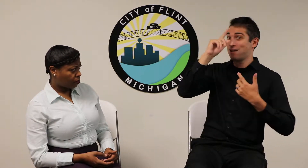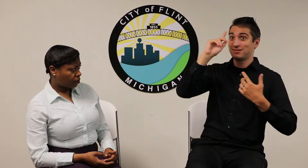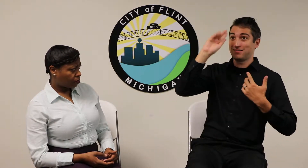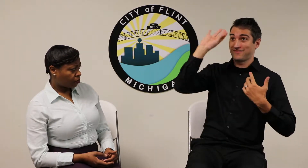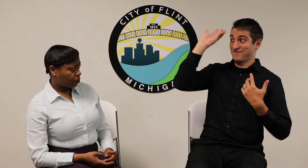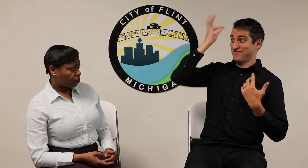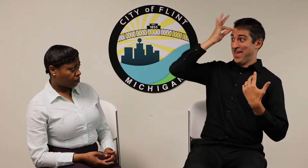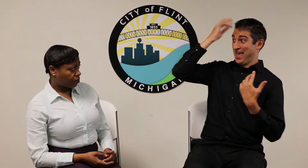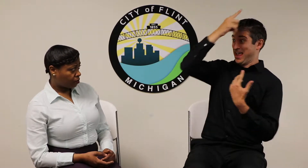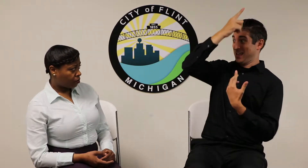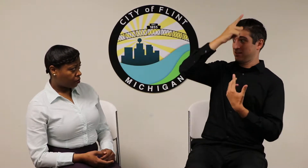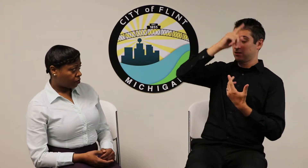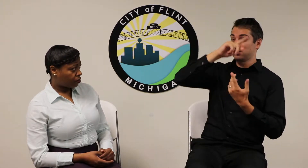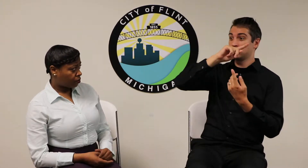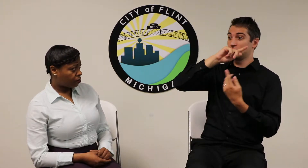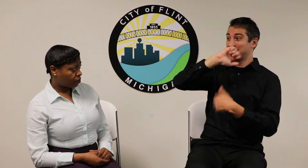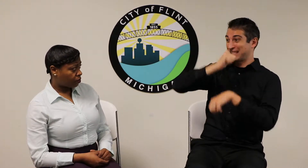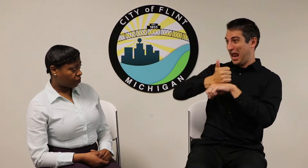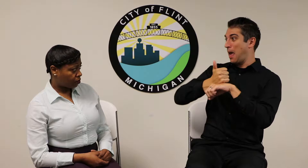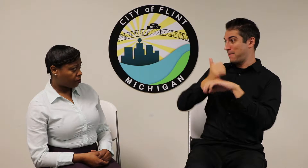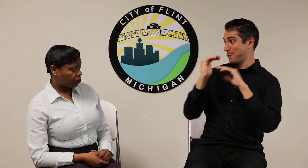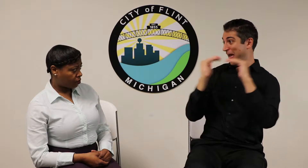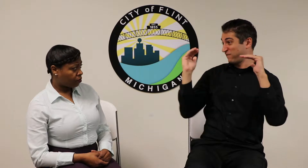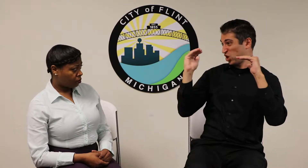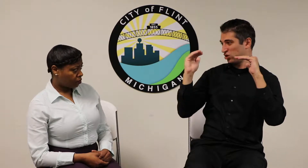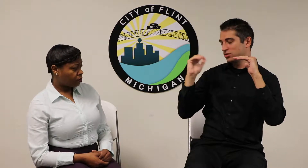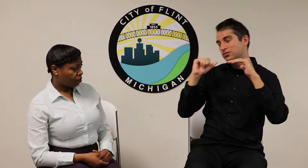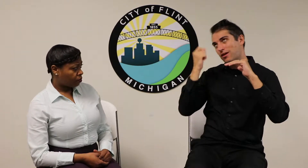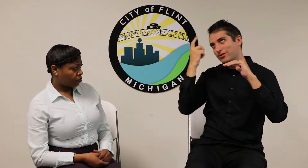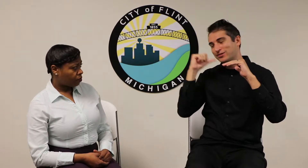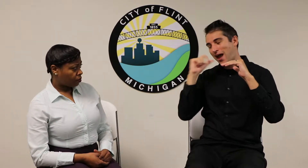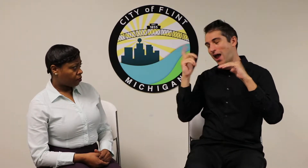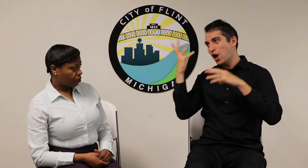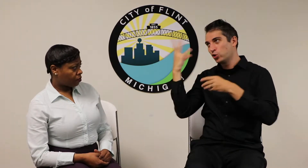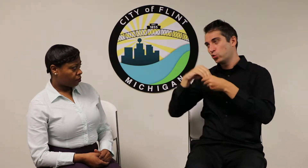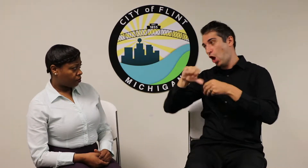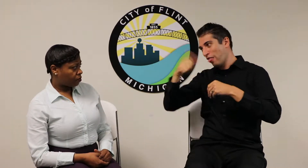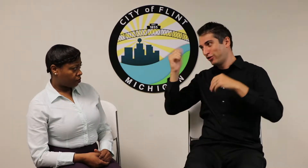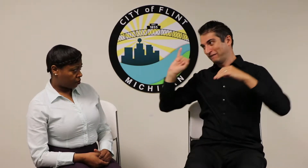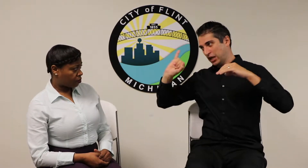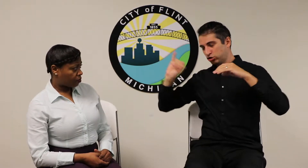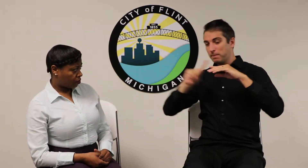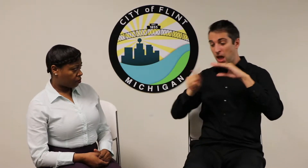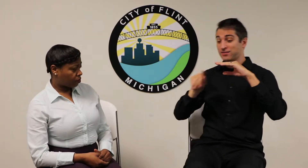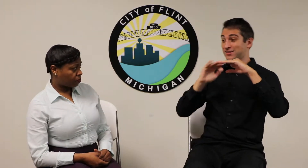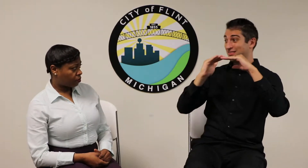really doesn't have, it doesn't include all the health issues is 15. We're trying